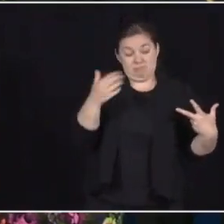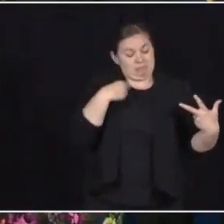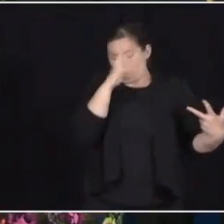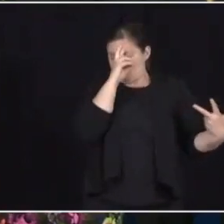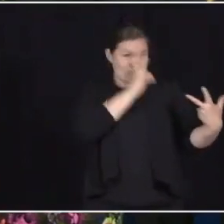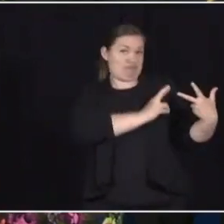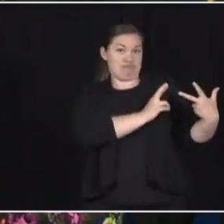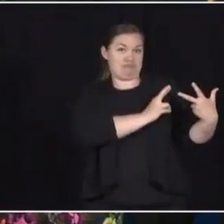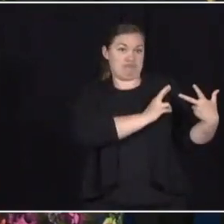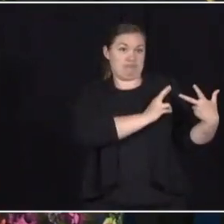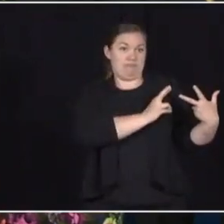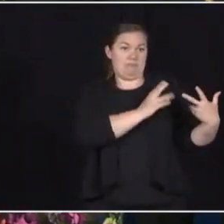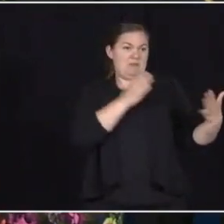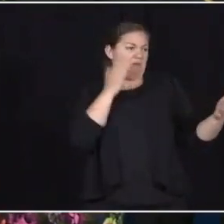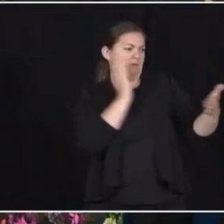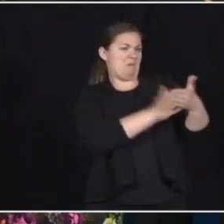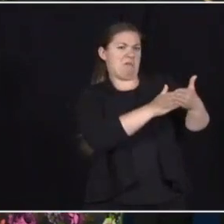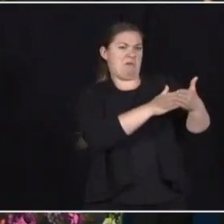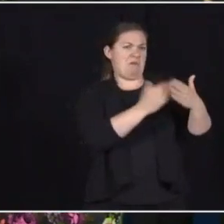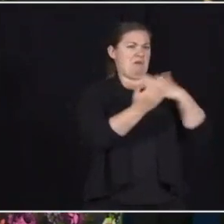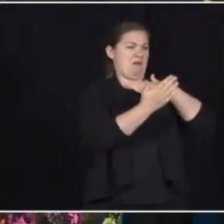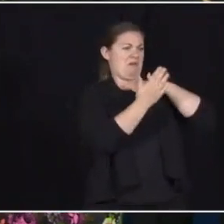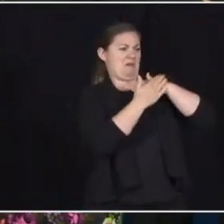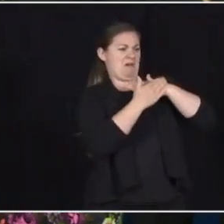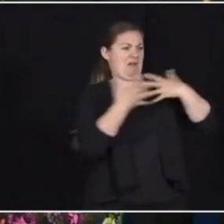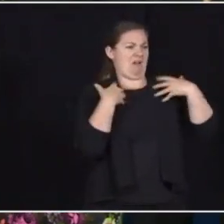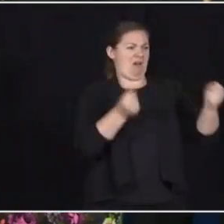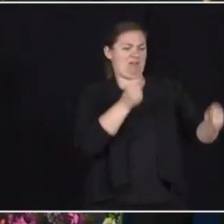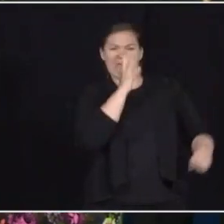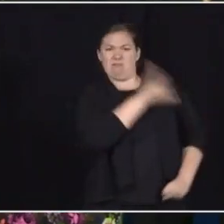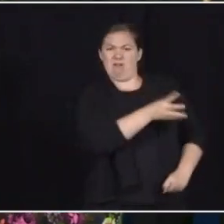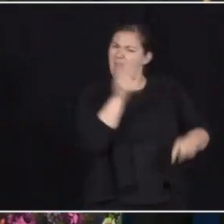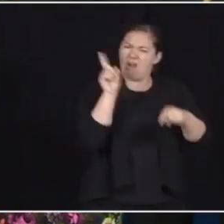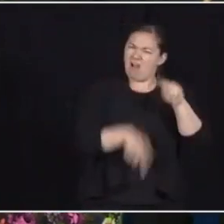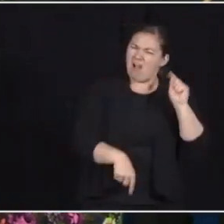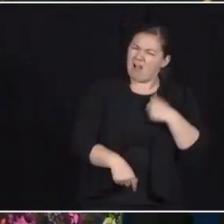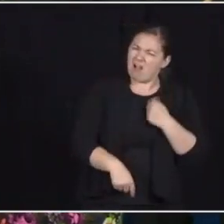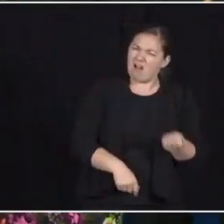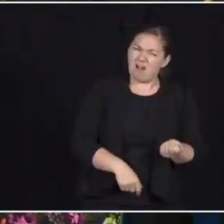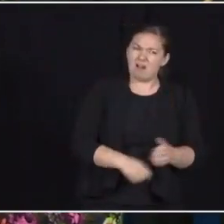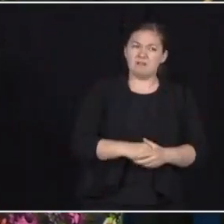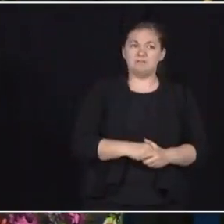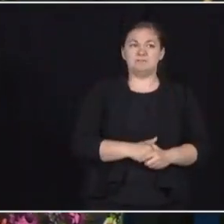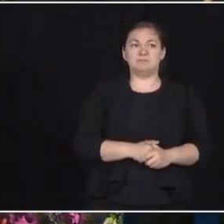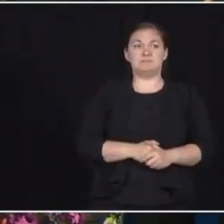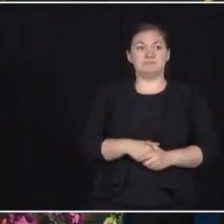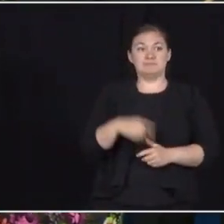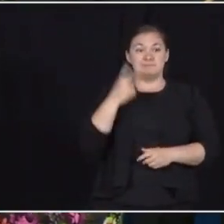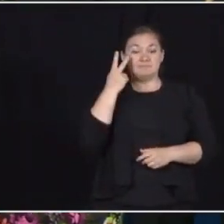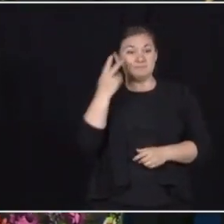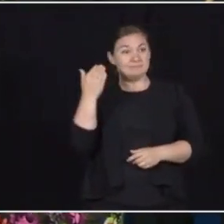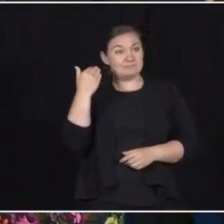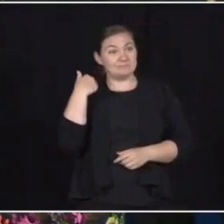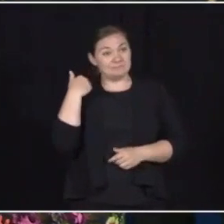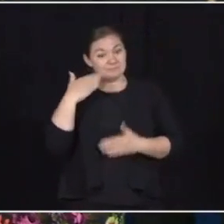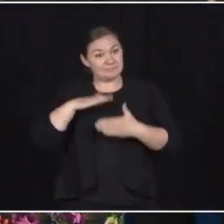And two out of three, they said that they are just not ready. And I respect that. I am not going to go against health advice,